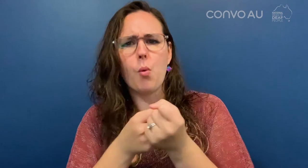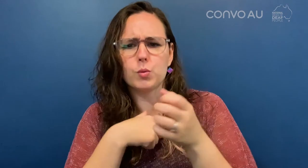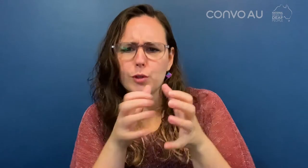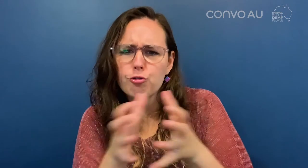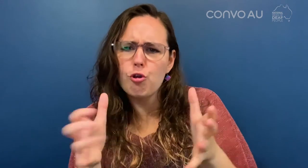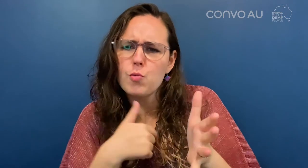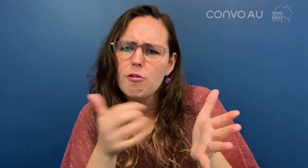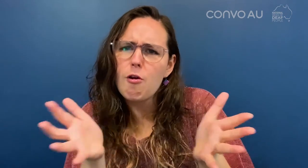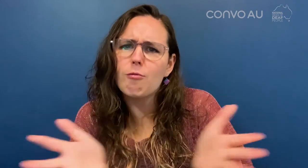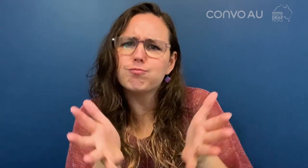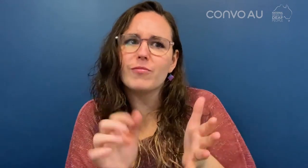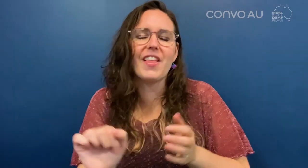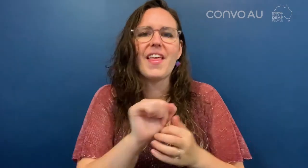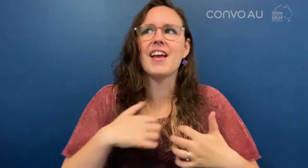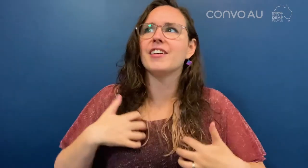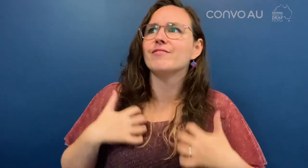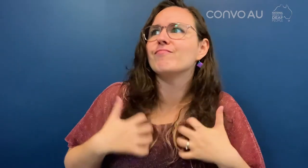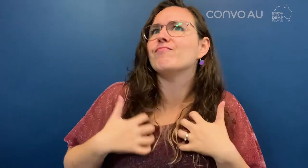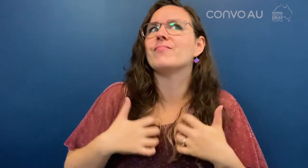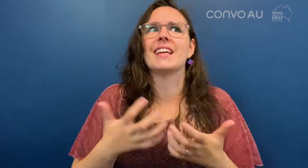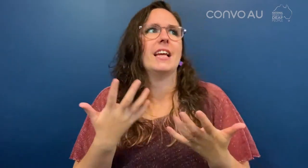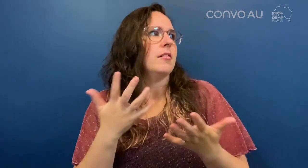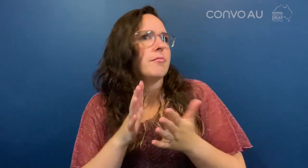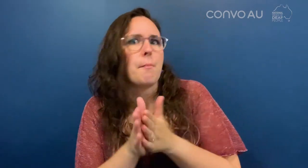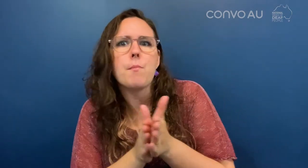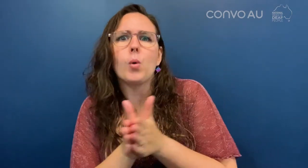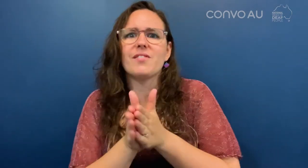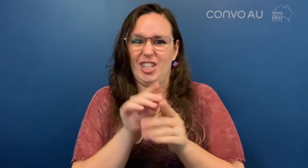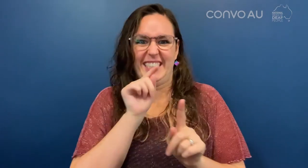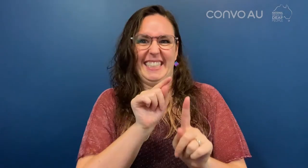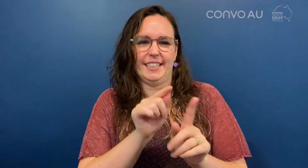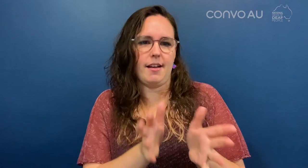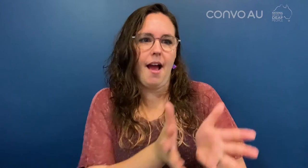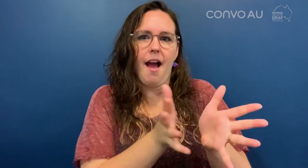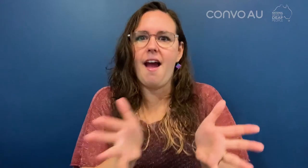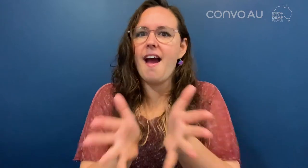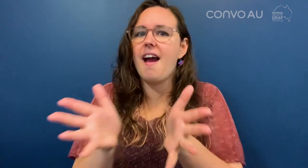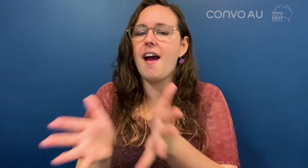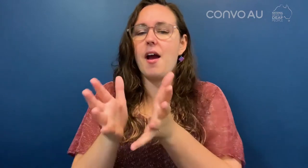We need to ensure we provide them with support, encouragement; foster their interests and motivations.